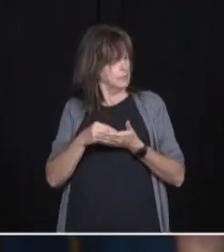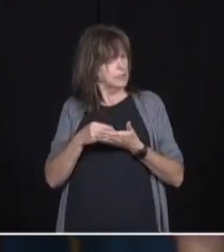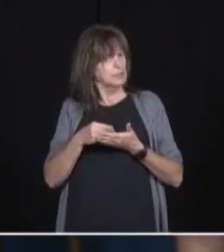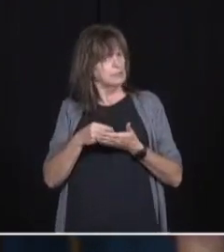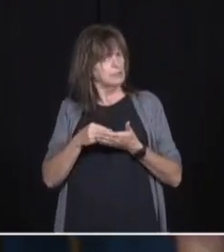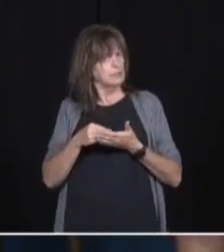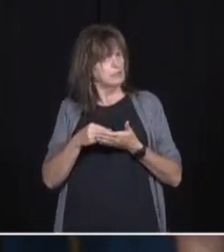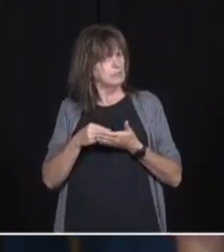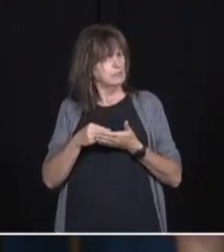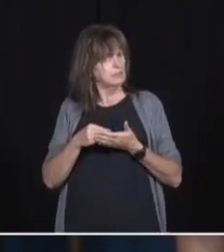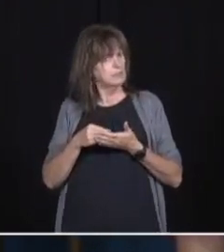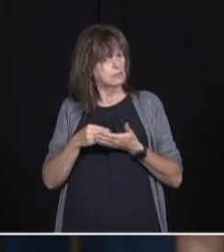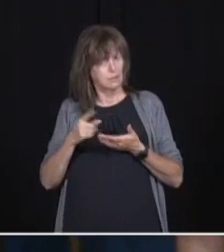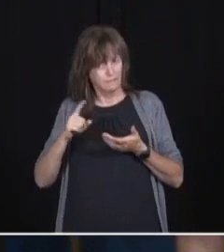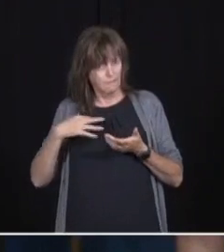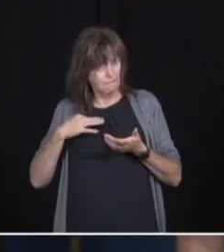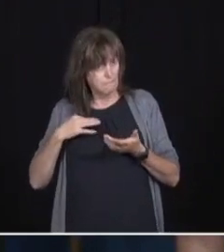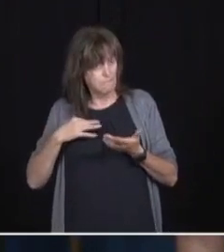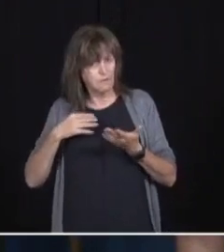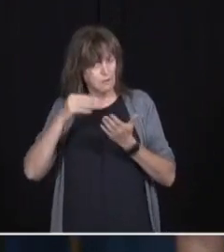Is there an application process